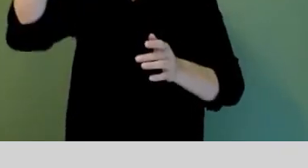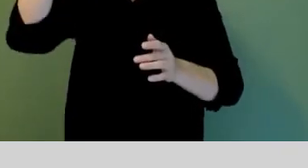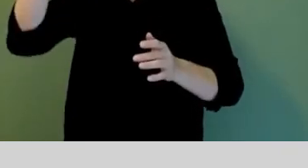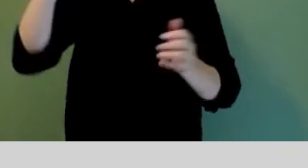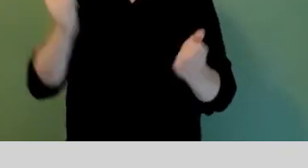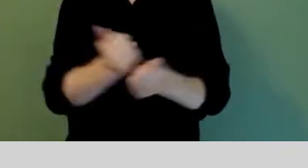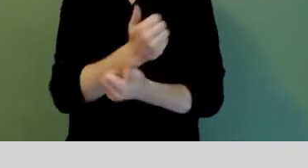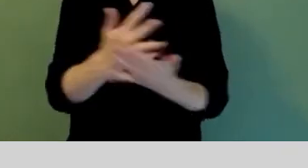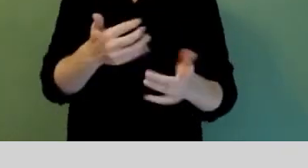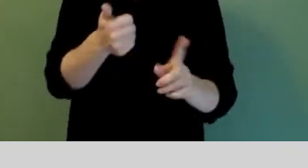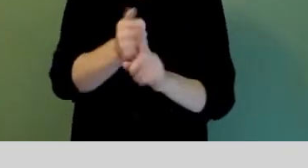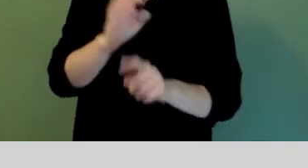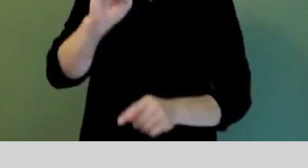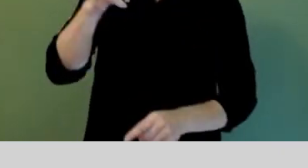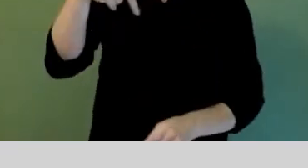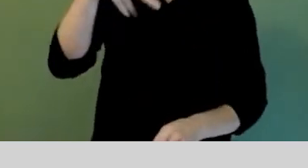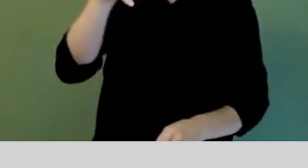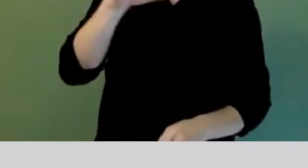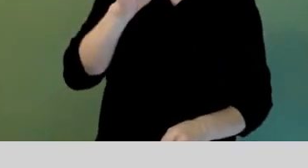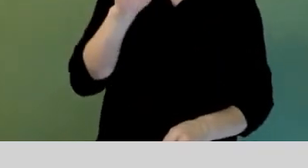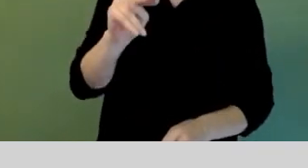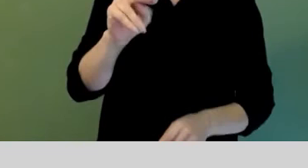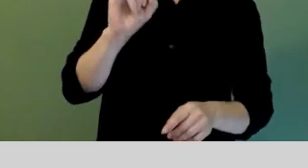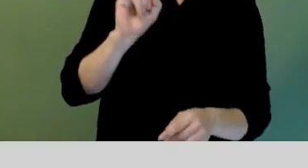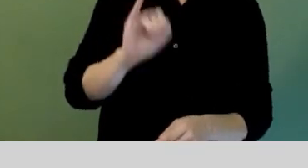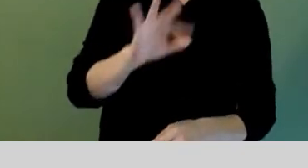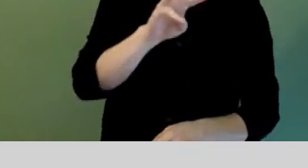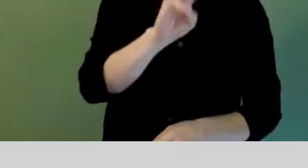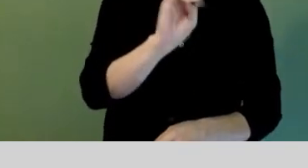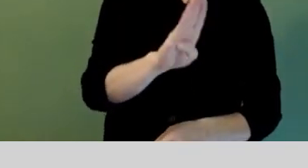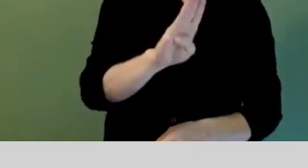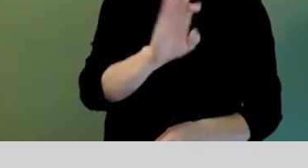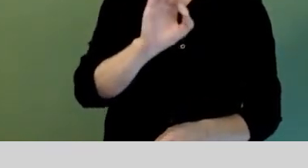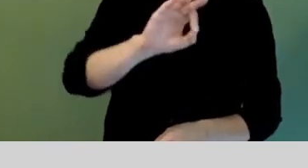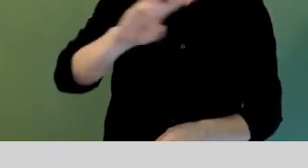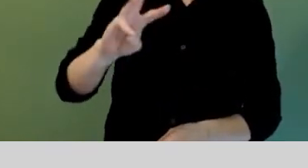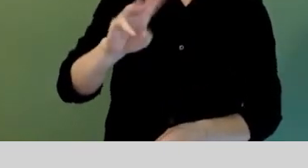So if you have a web framework that needs to take a user response or an error response,